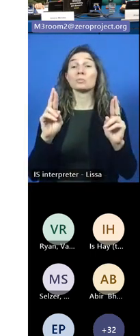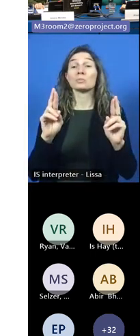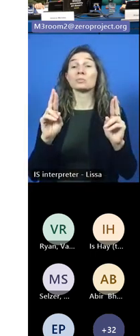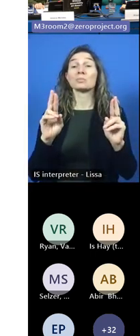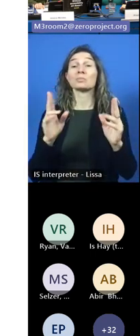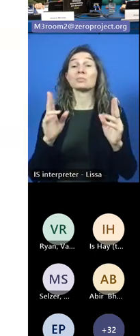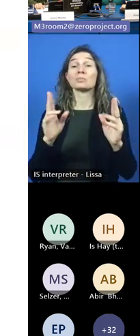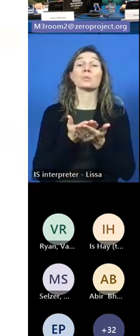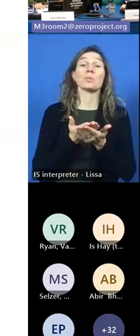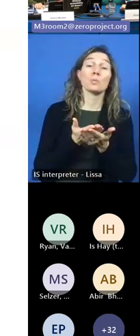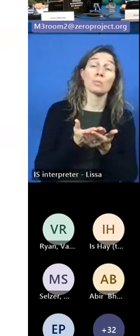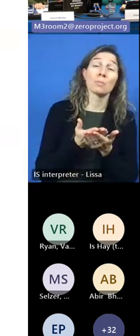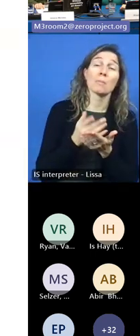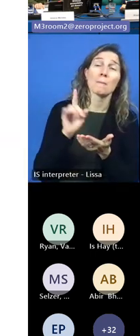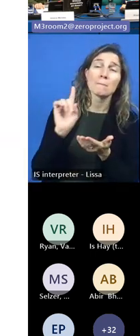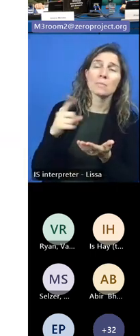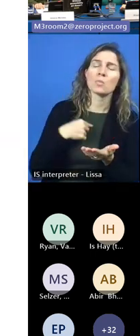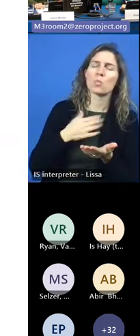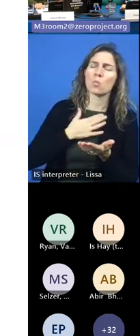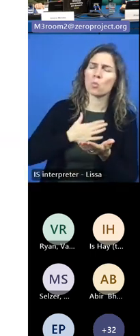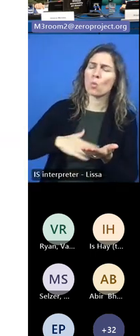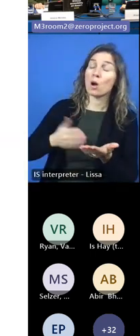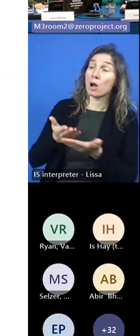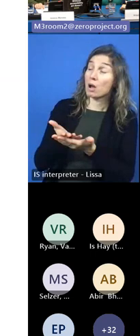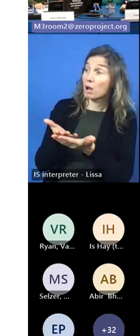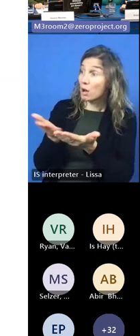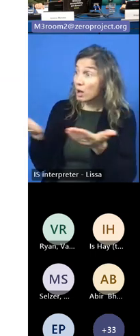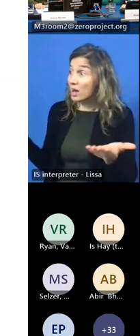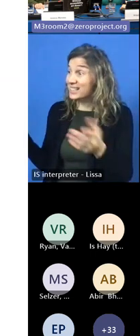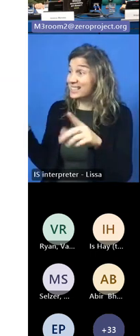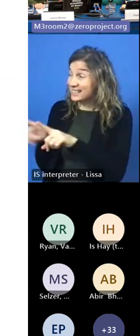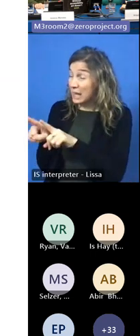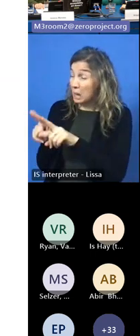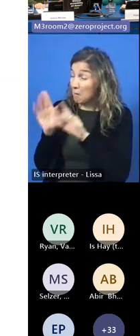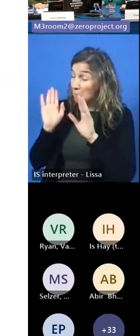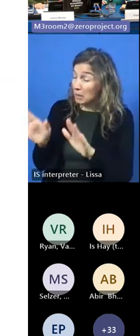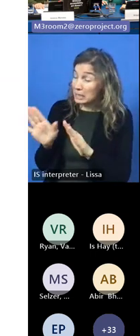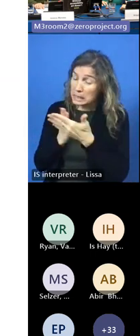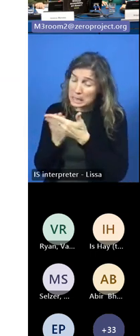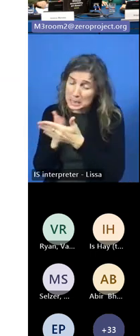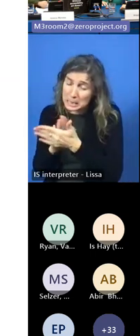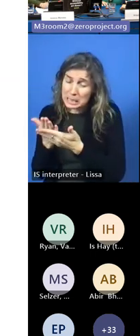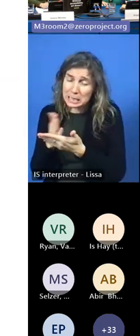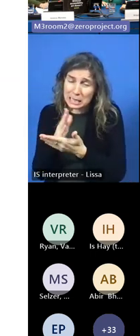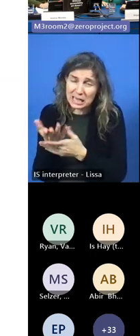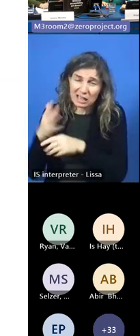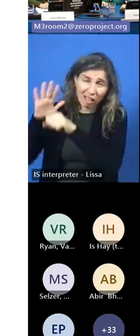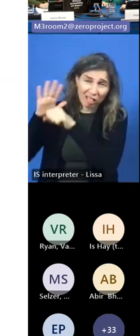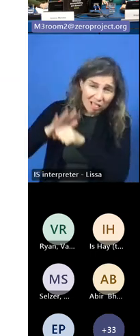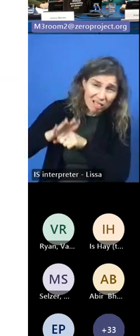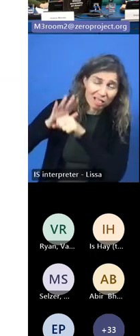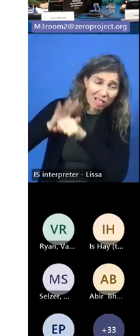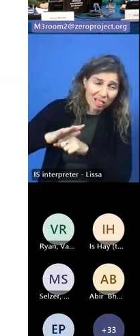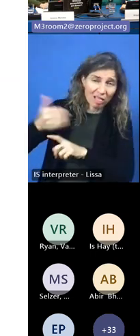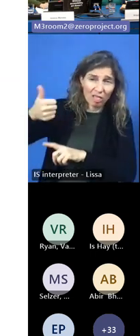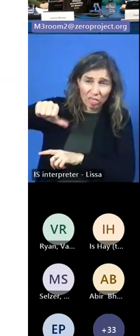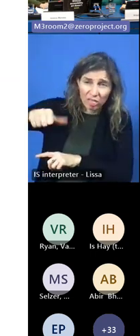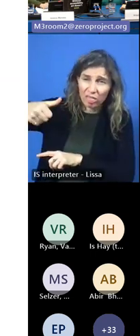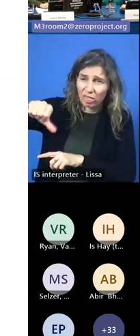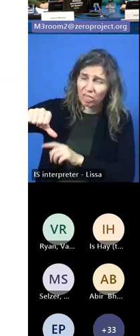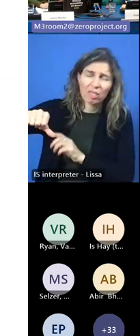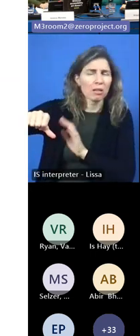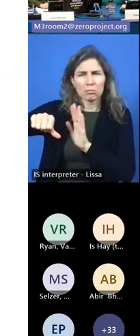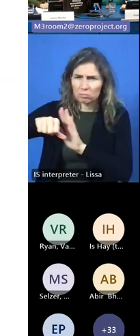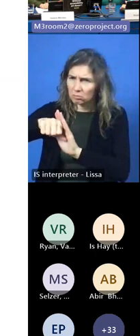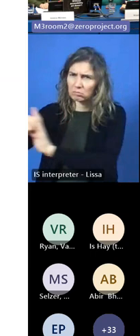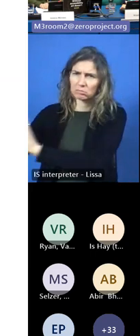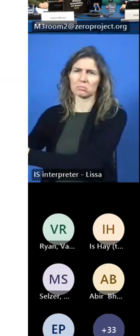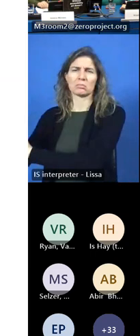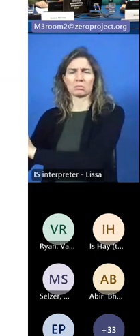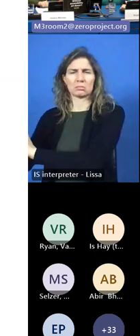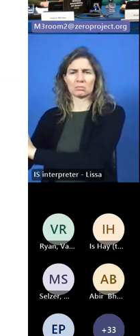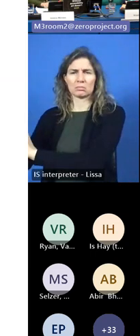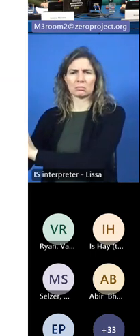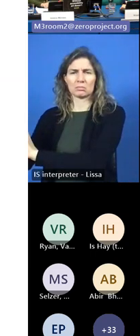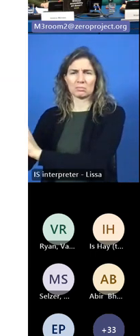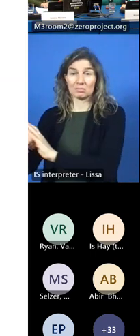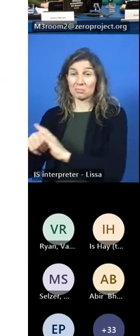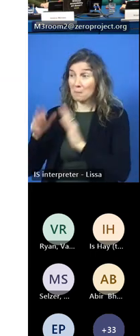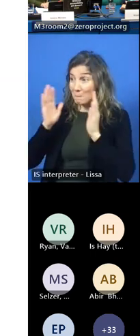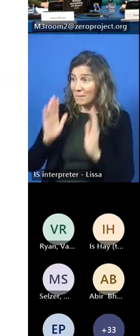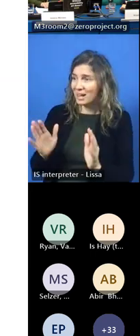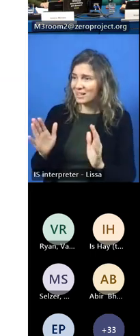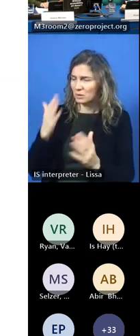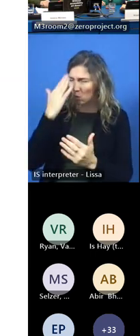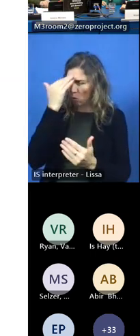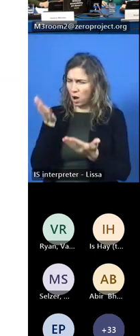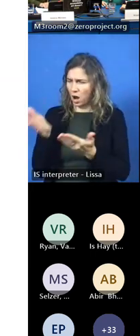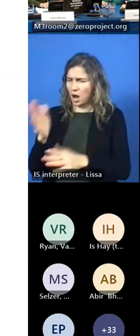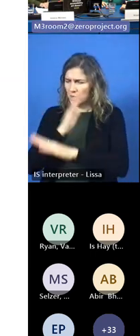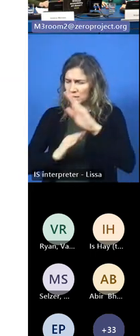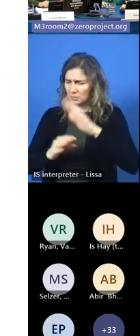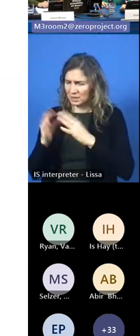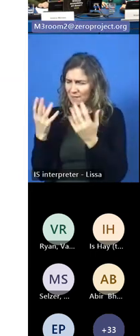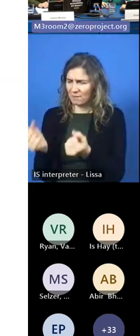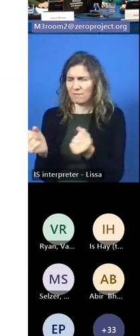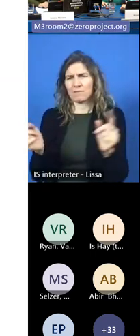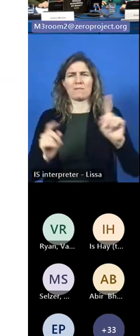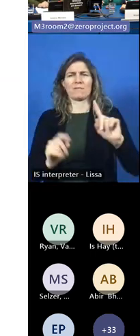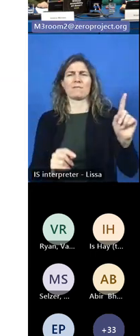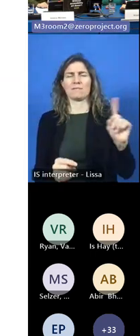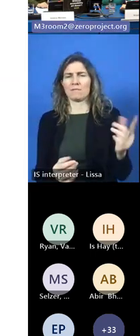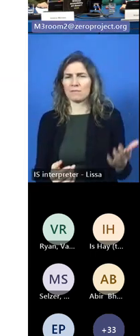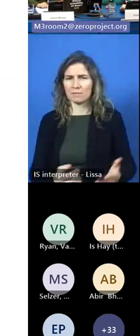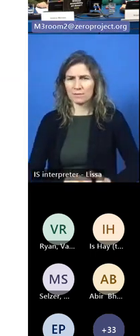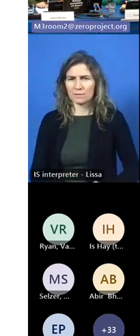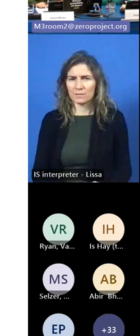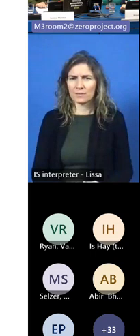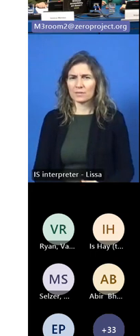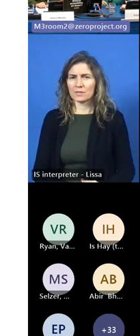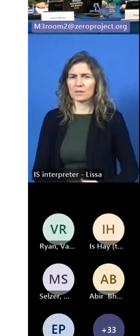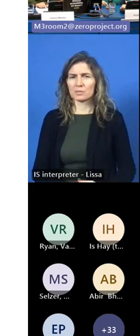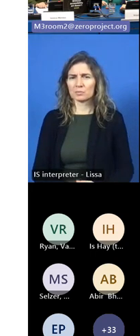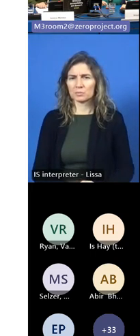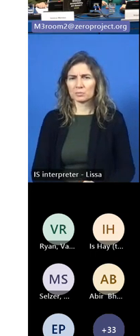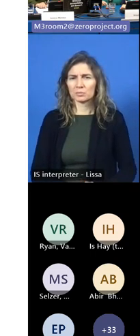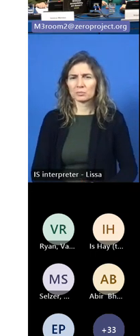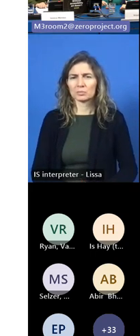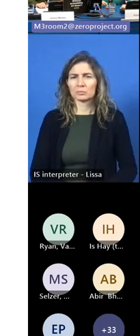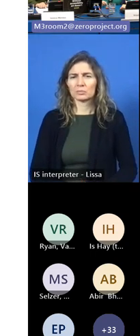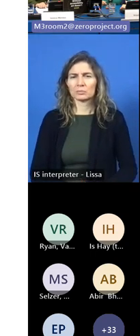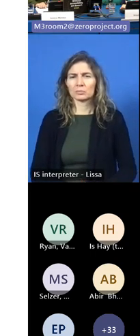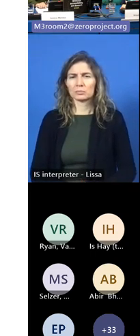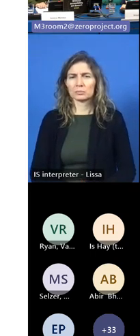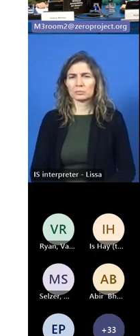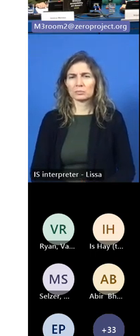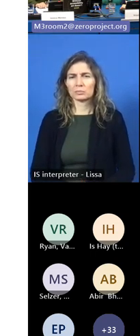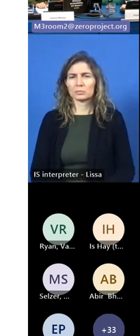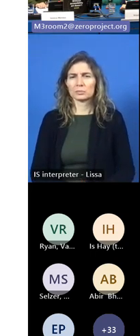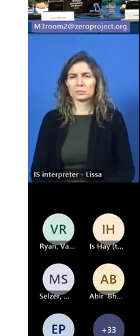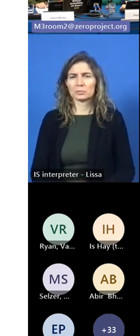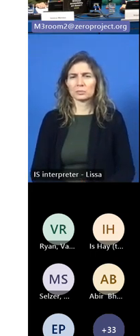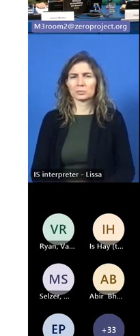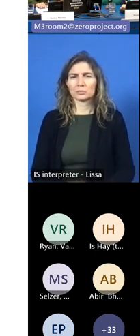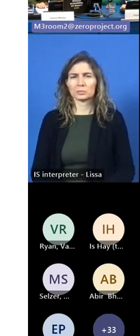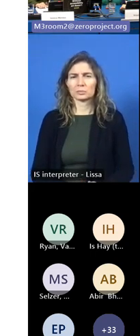of discrimination and rejection that I had to go through. Just because I have a disability.